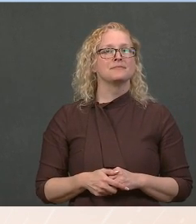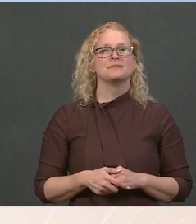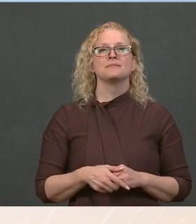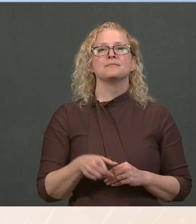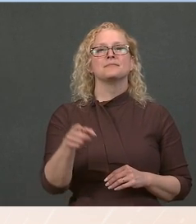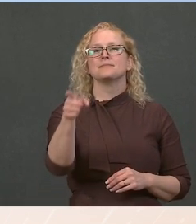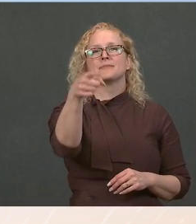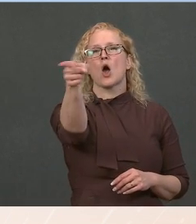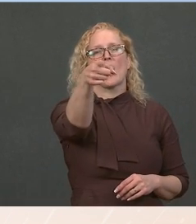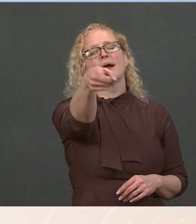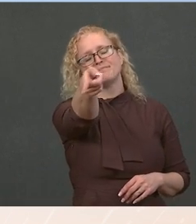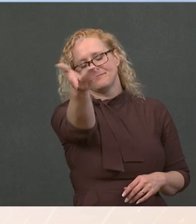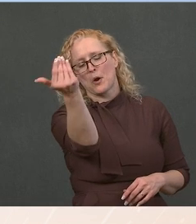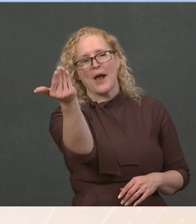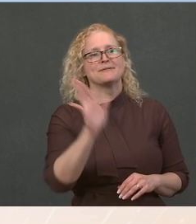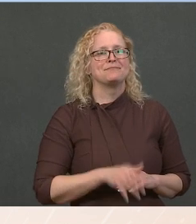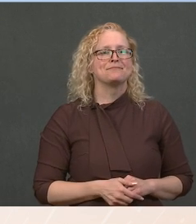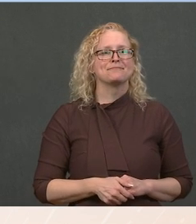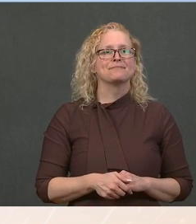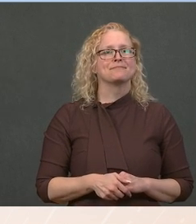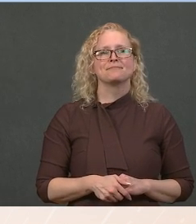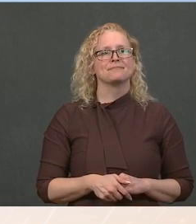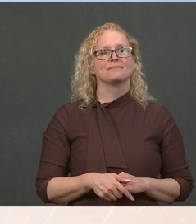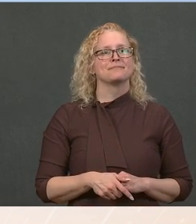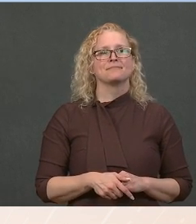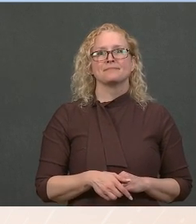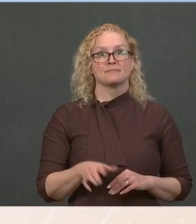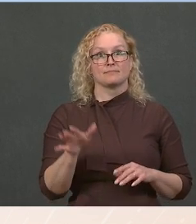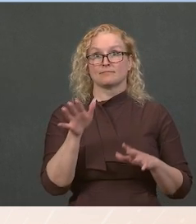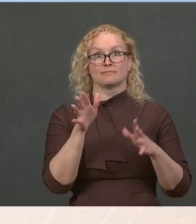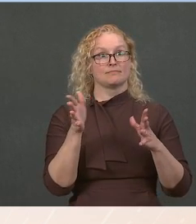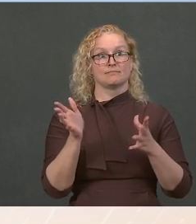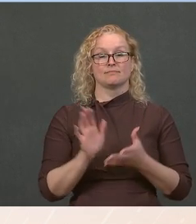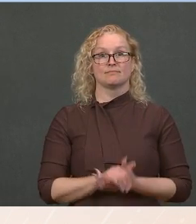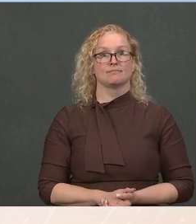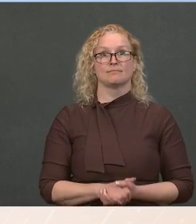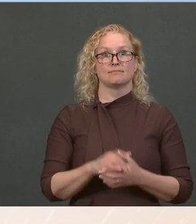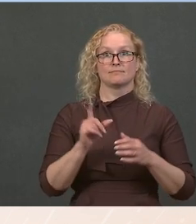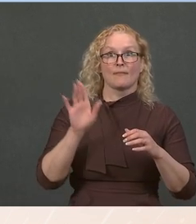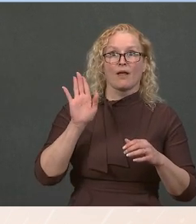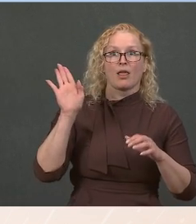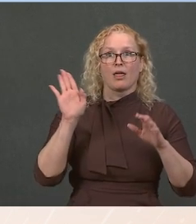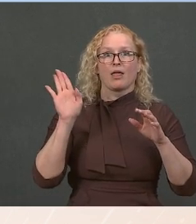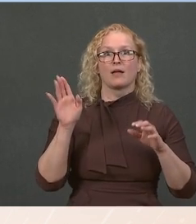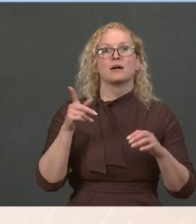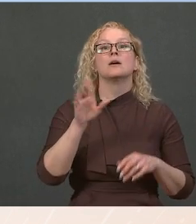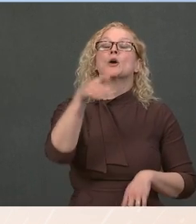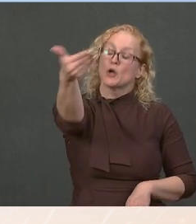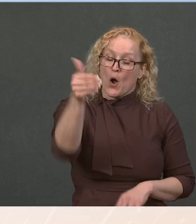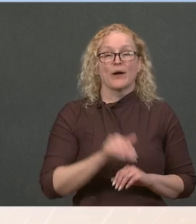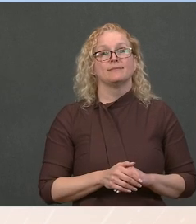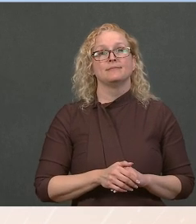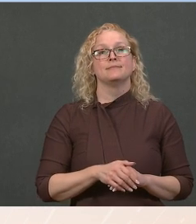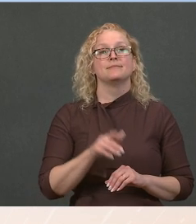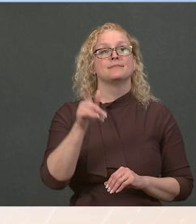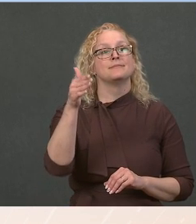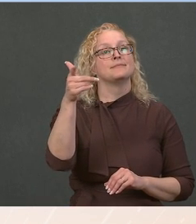Why are -- Ms. Jean-Pierre: Go ahead. Go ahead. The Press: Thanks, Karine. As -- The Press: -- faith-based childcare centers not eligible for Build Back Better money to make renovations -- Ms. Jean-Pierre: Go ahead. The Press: -- to their facilities? Ms. Jean-Pierre: Just go ahead. Ask your question. The Press: It's a basic question.